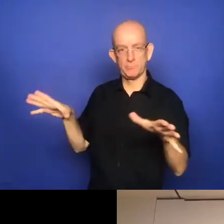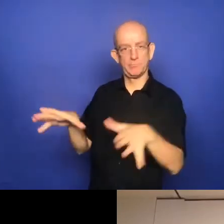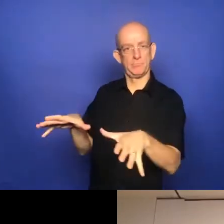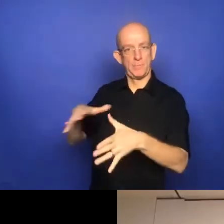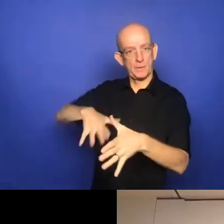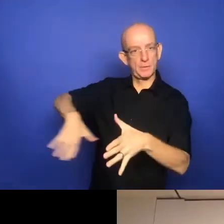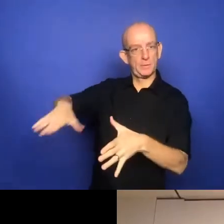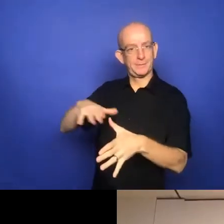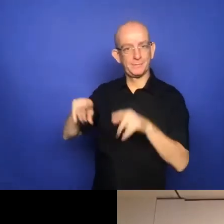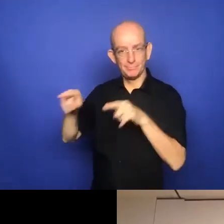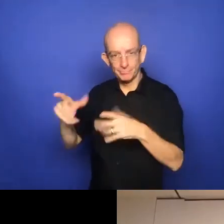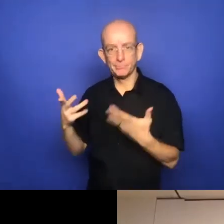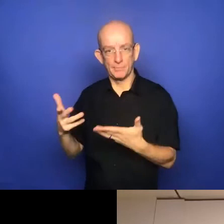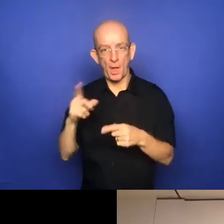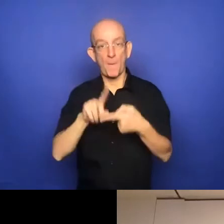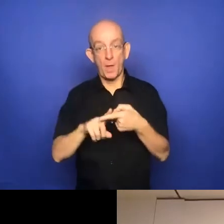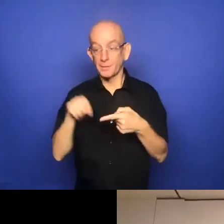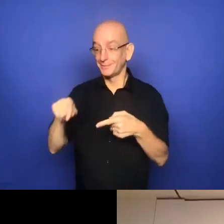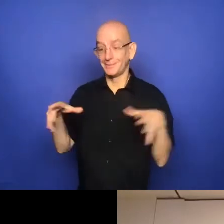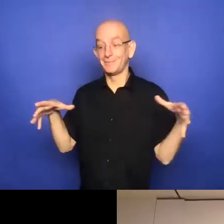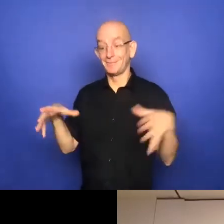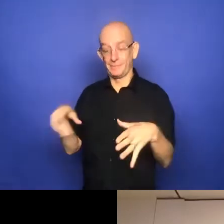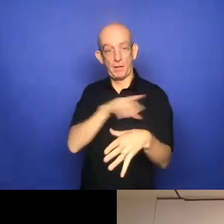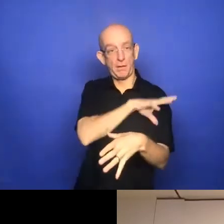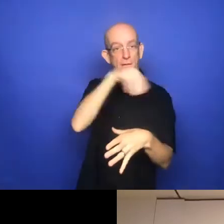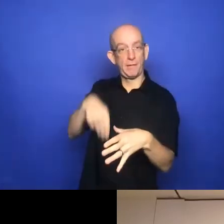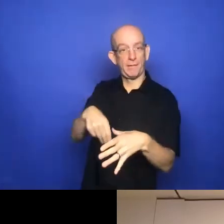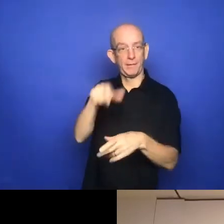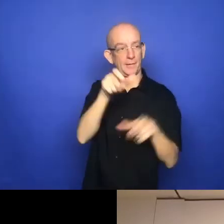community to provide data